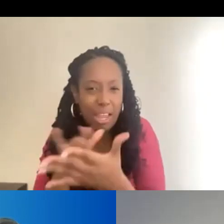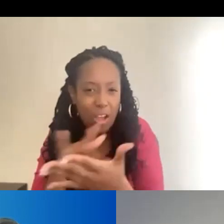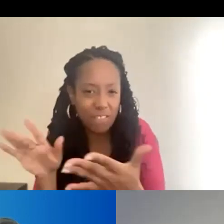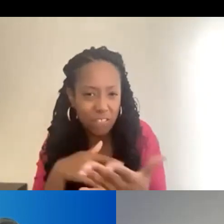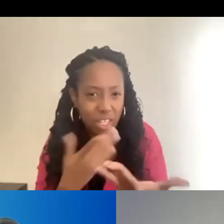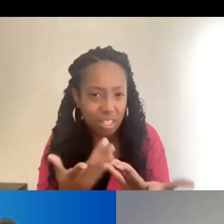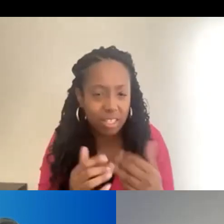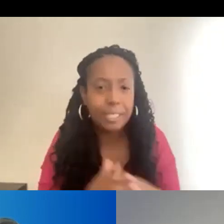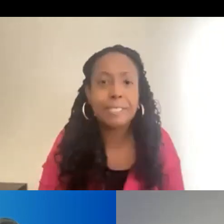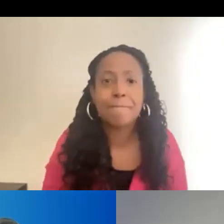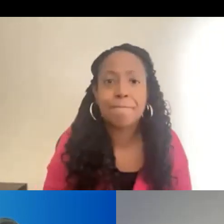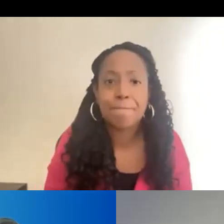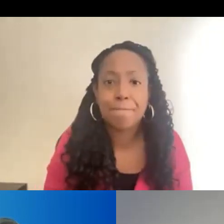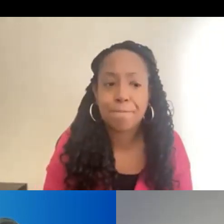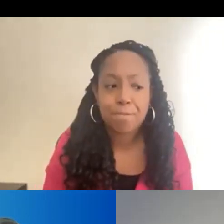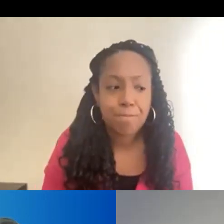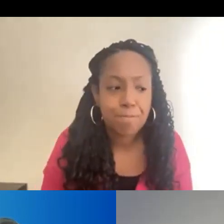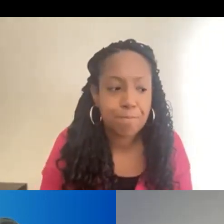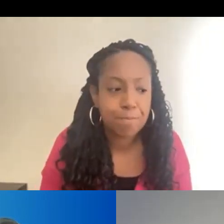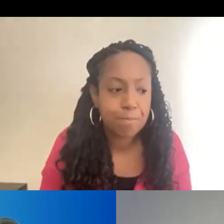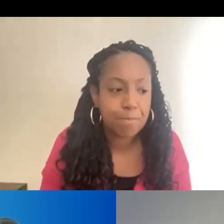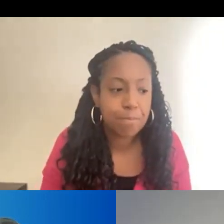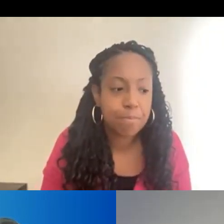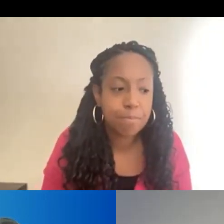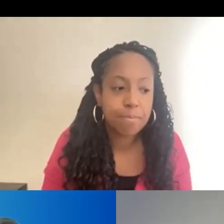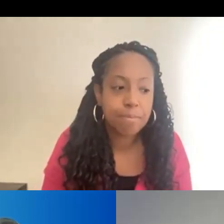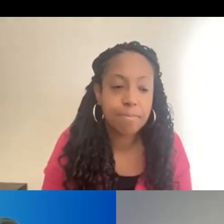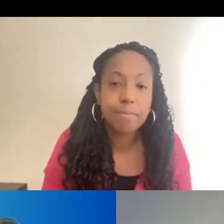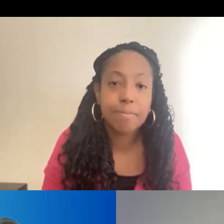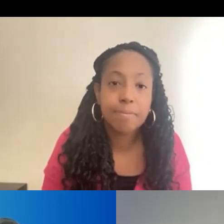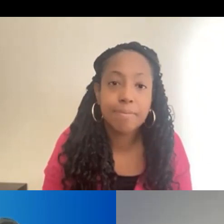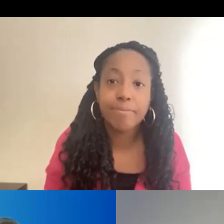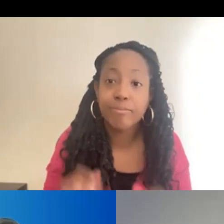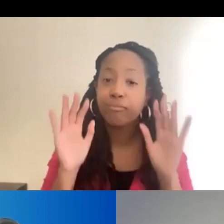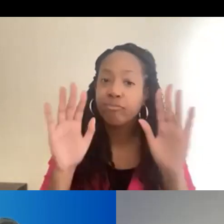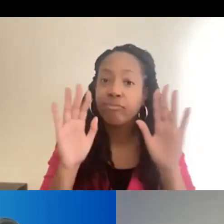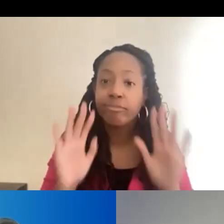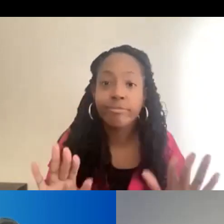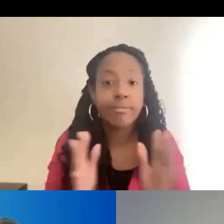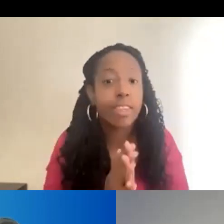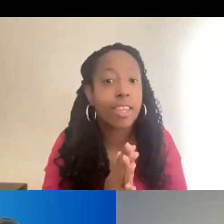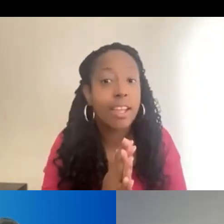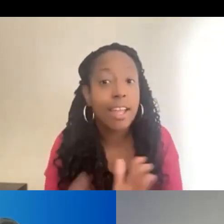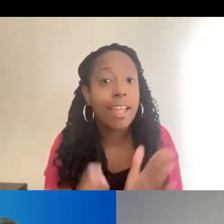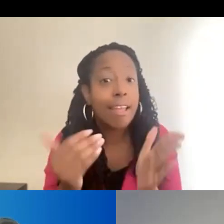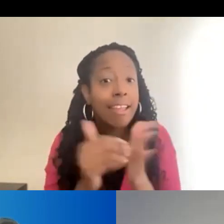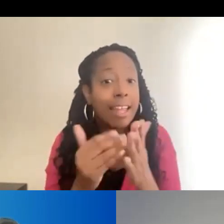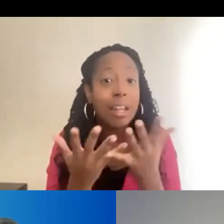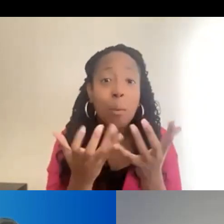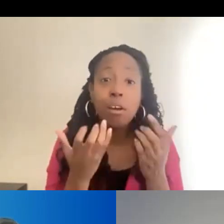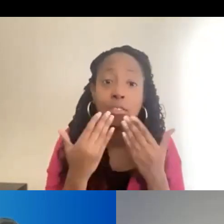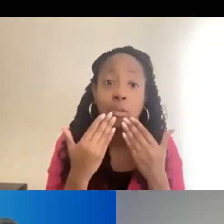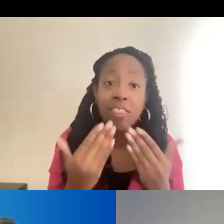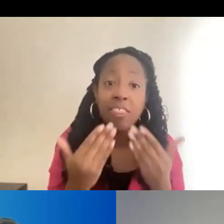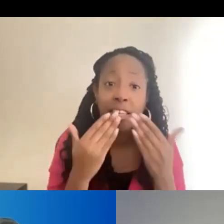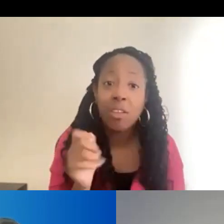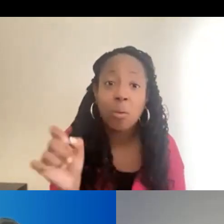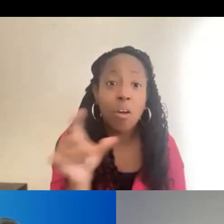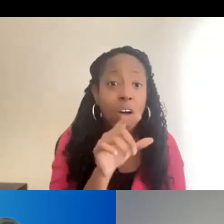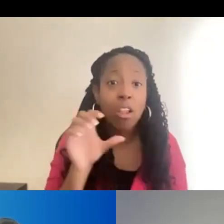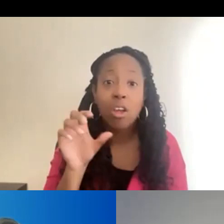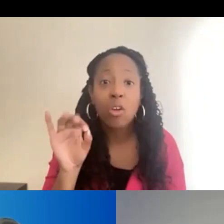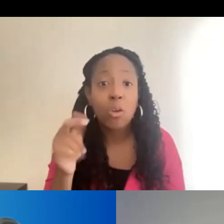there great once again I want to thank you all uh Craig Allison Greg for your time today I